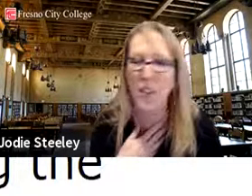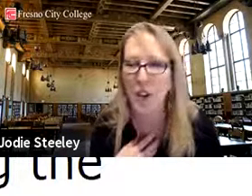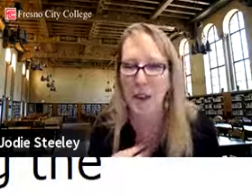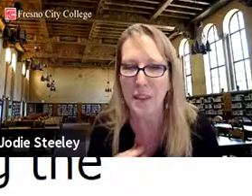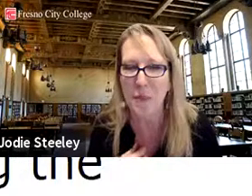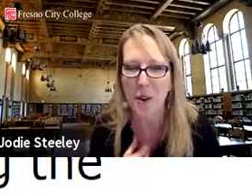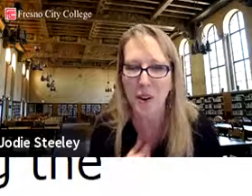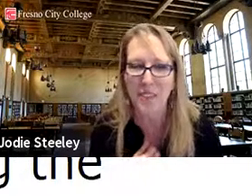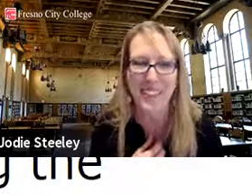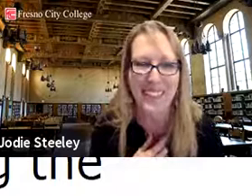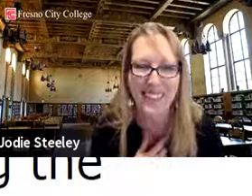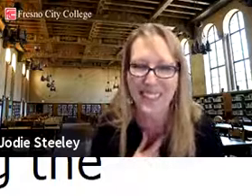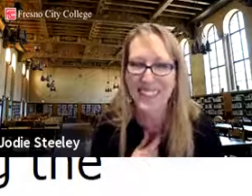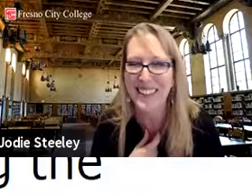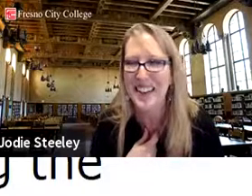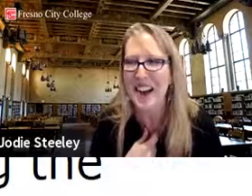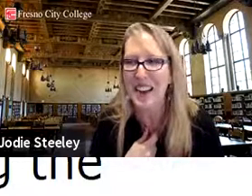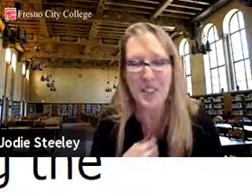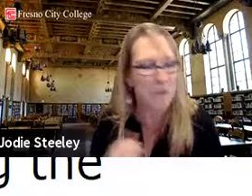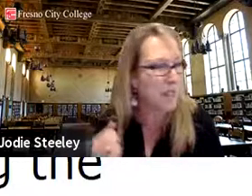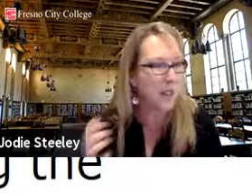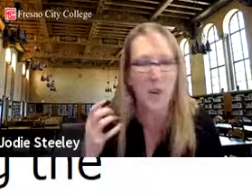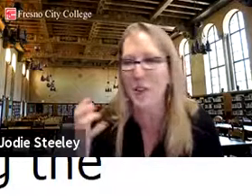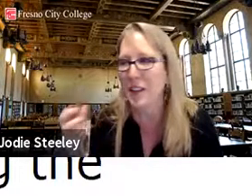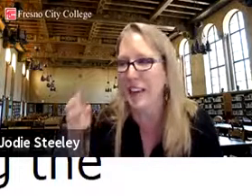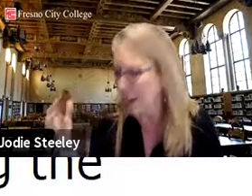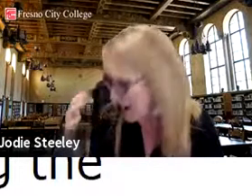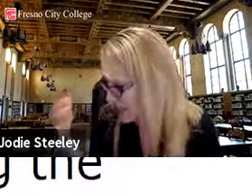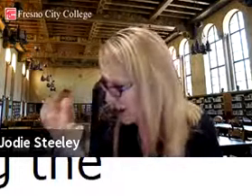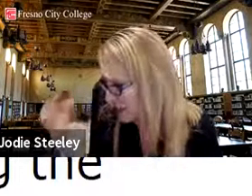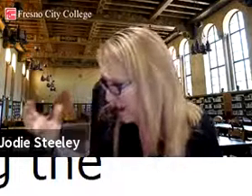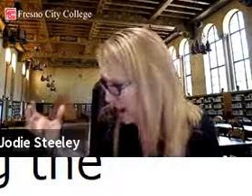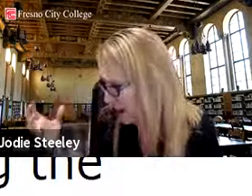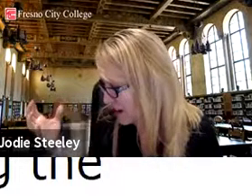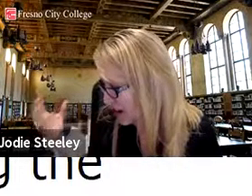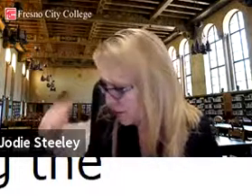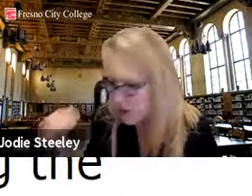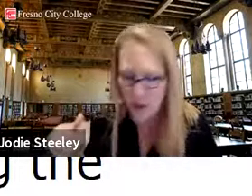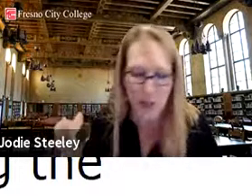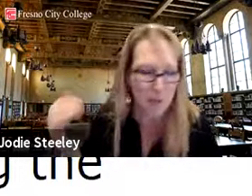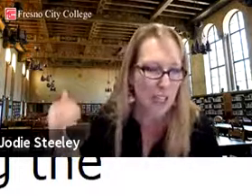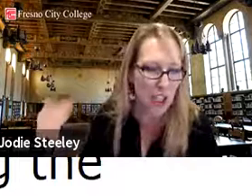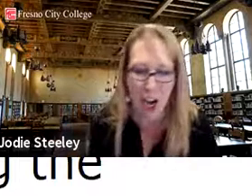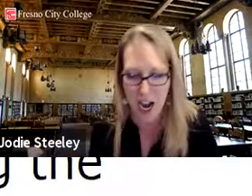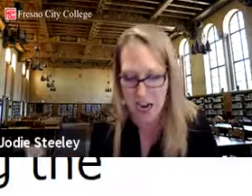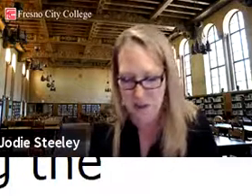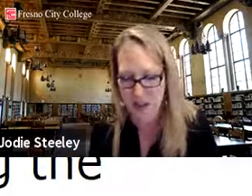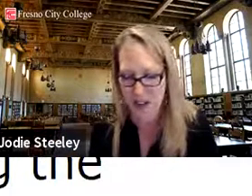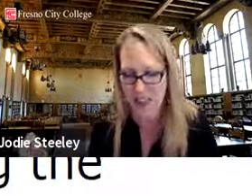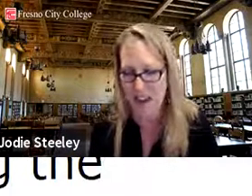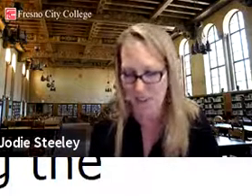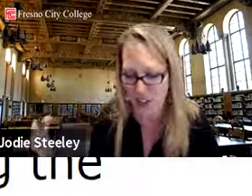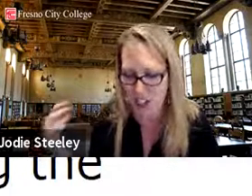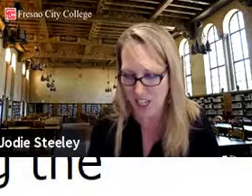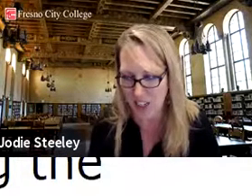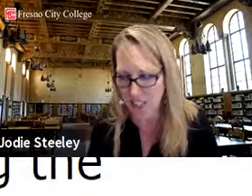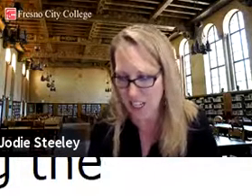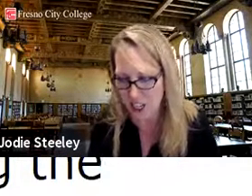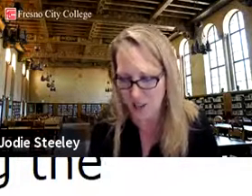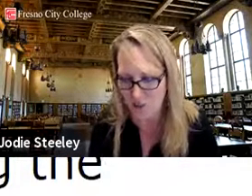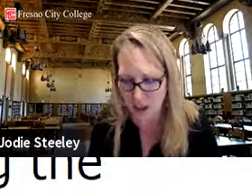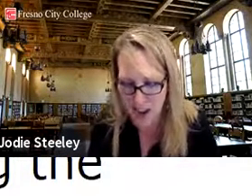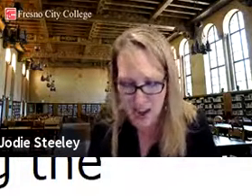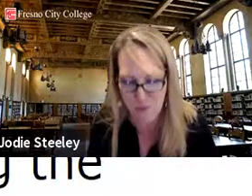you heard about the bell curve? I used to be so like, I thought that I was doing my job in that first year of teaching when I had a